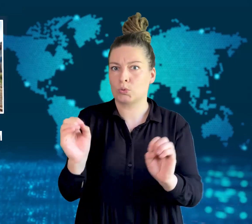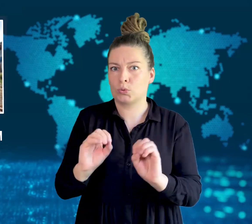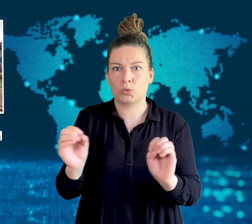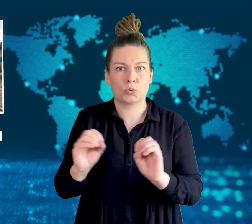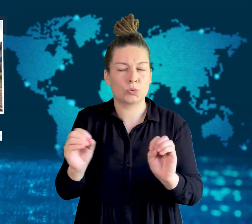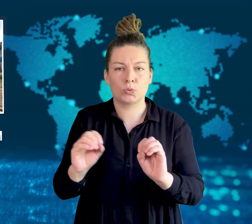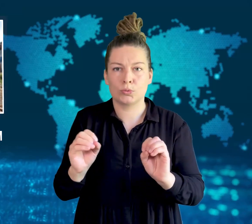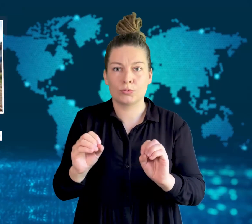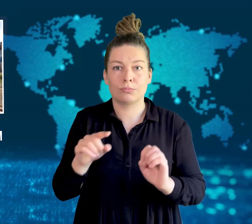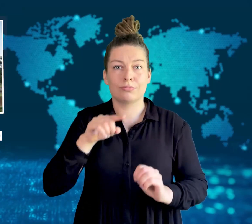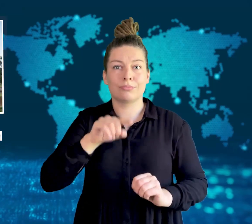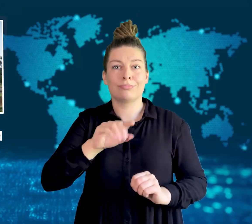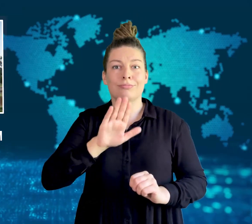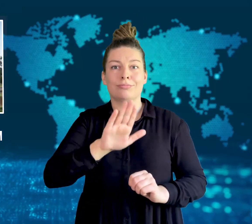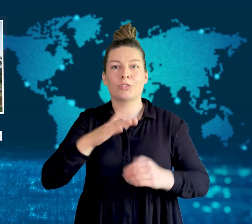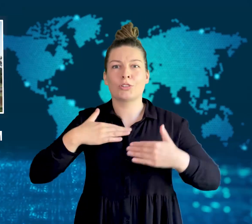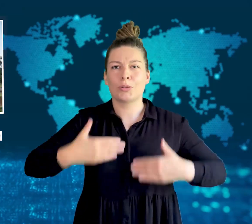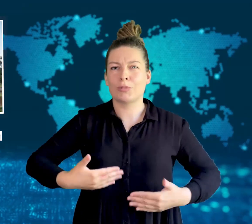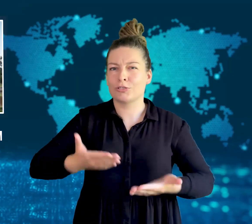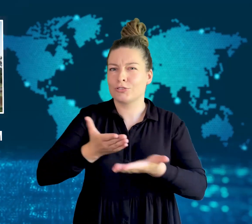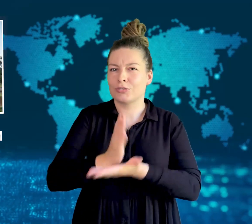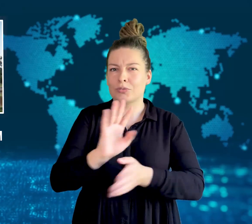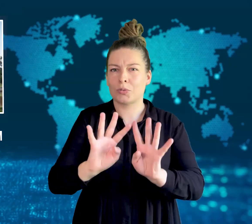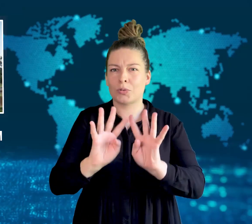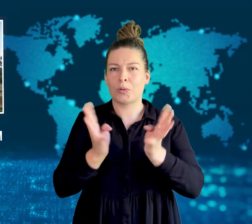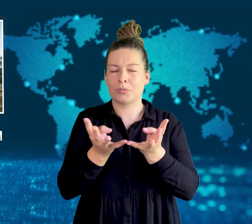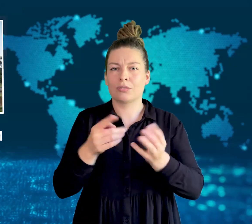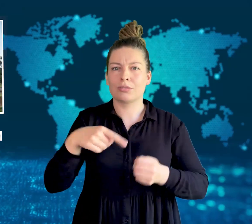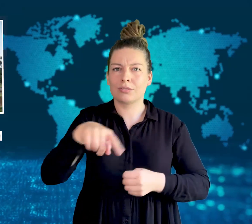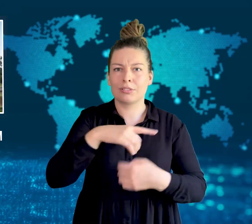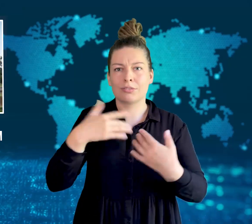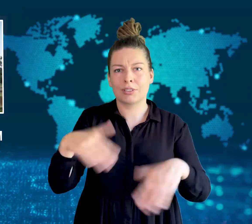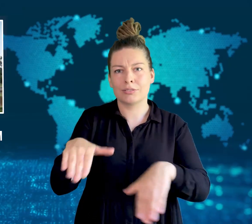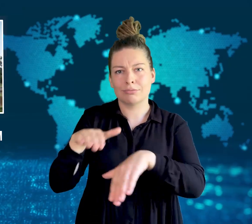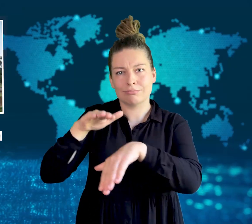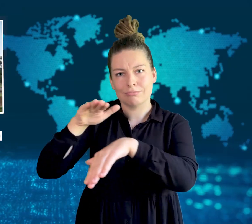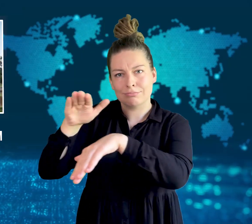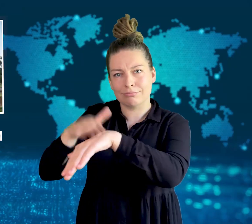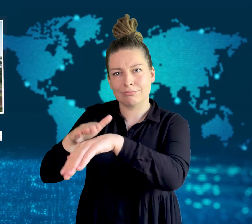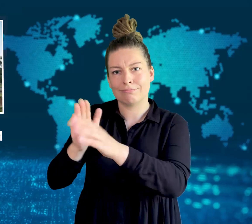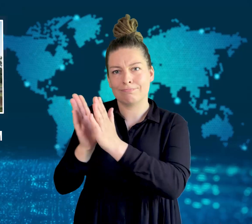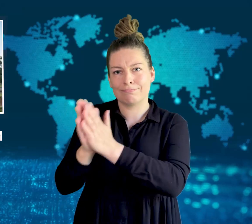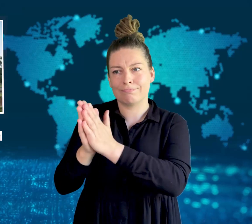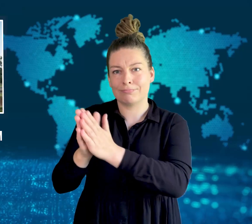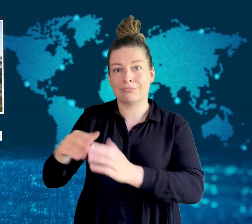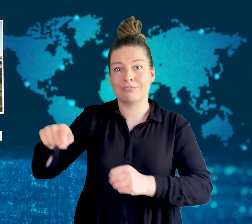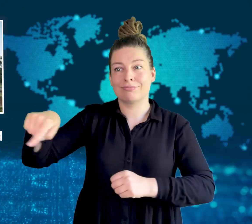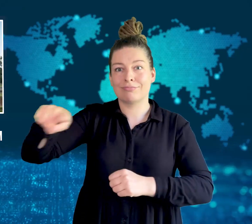The commission has requested that Del Monte take action against